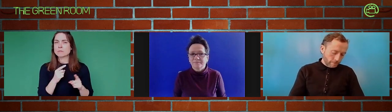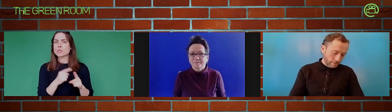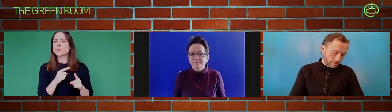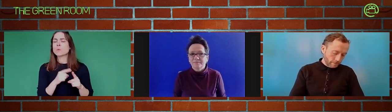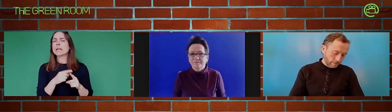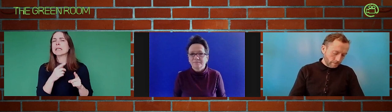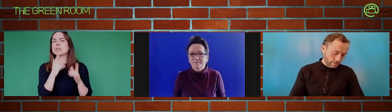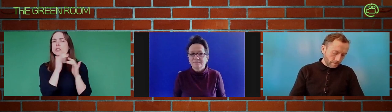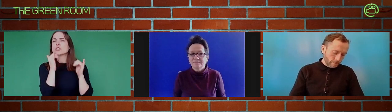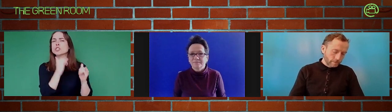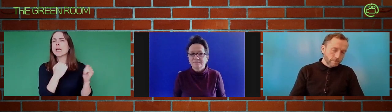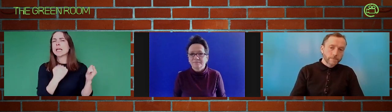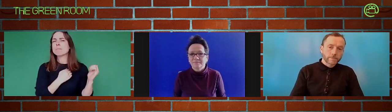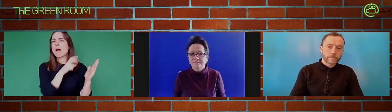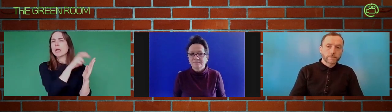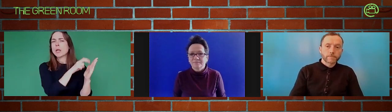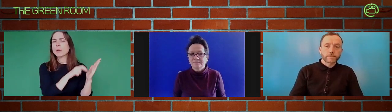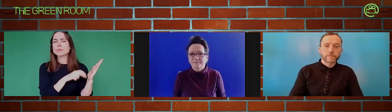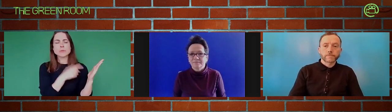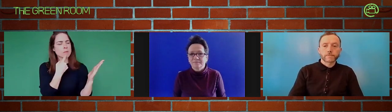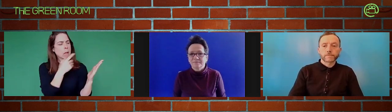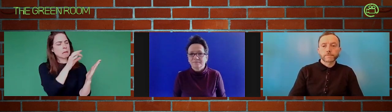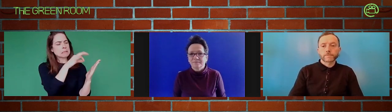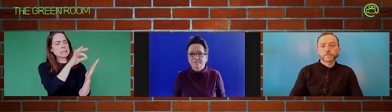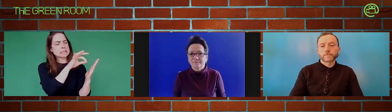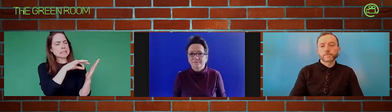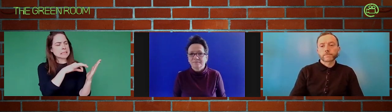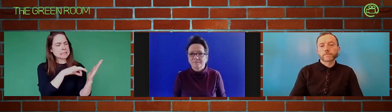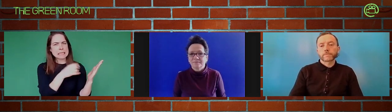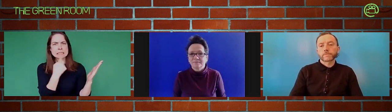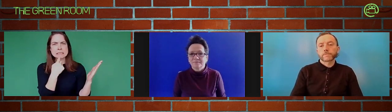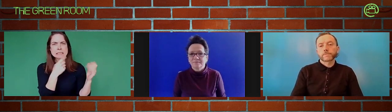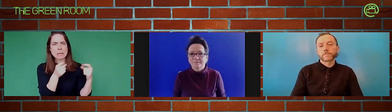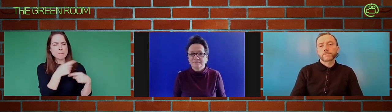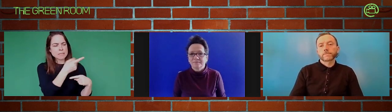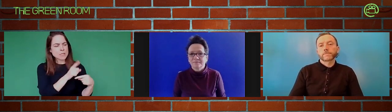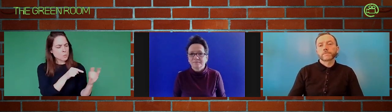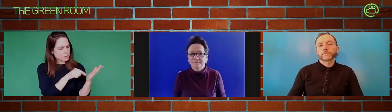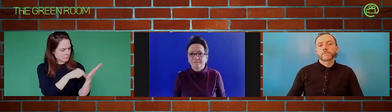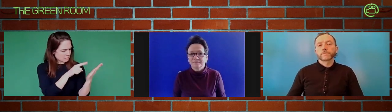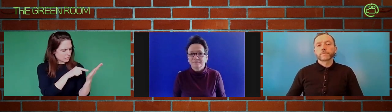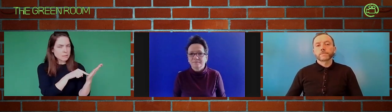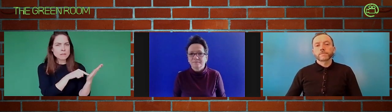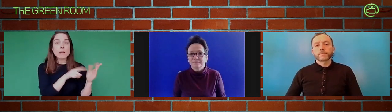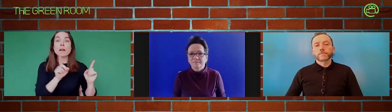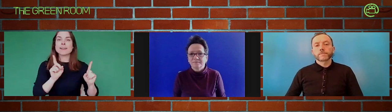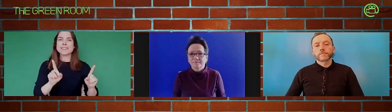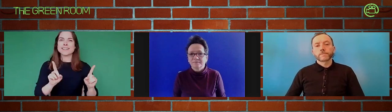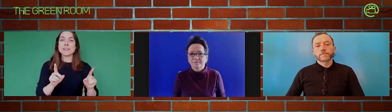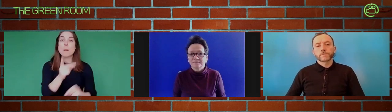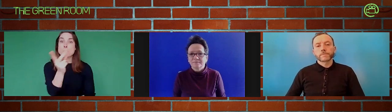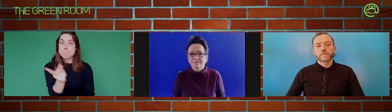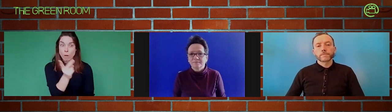bits I wanted to cover. I suppose if you had any advice both of you, I'll start with